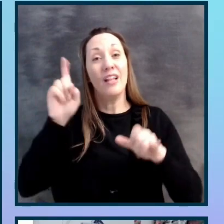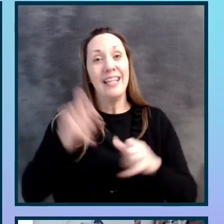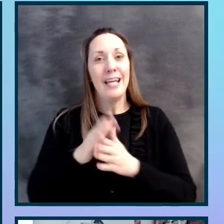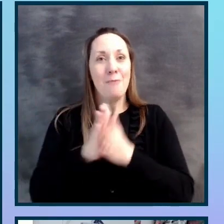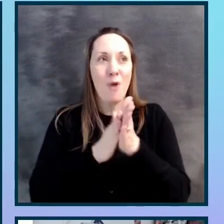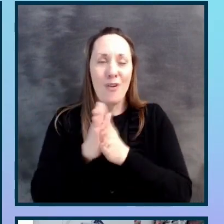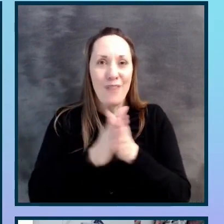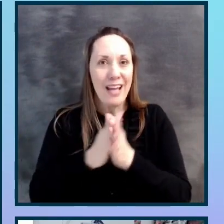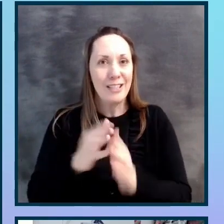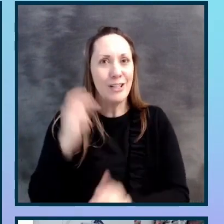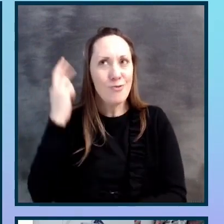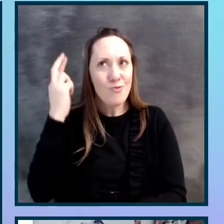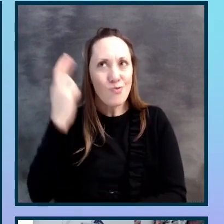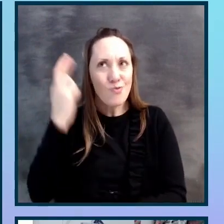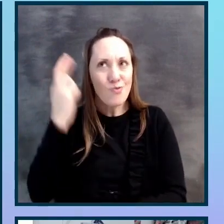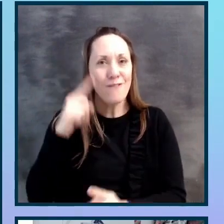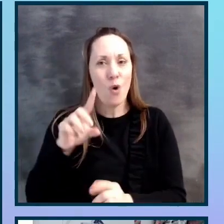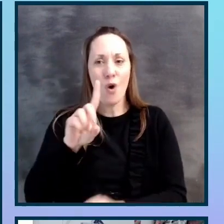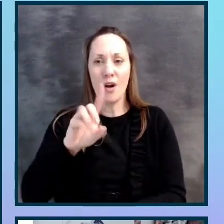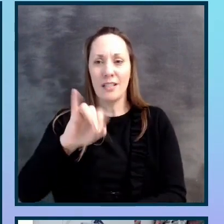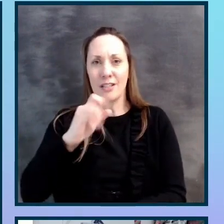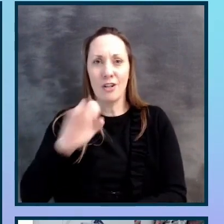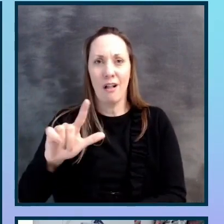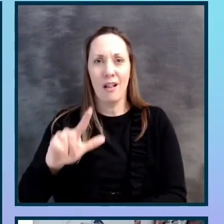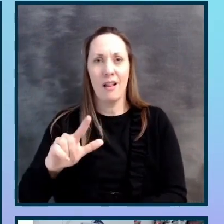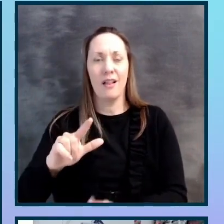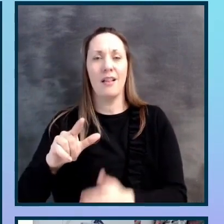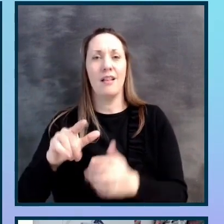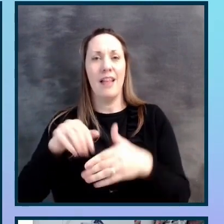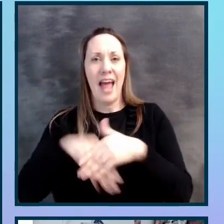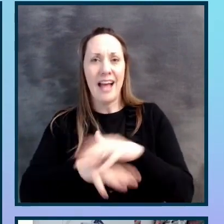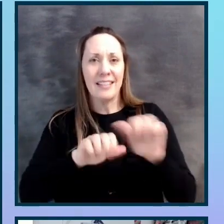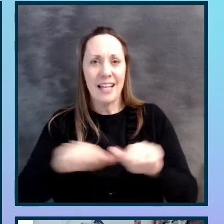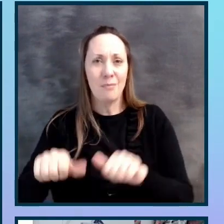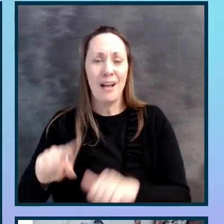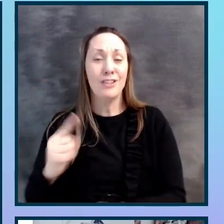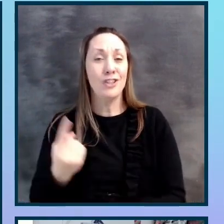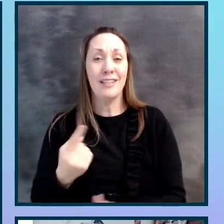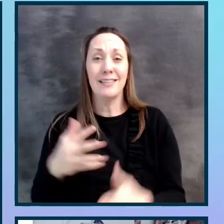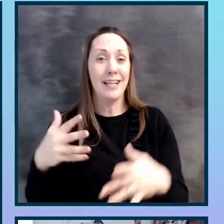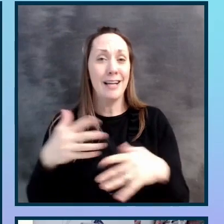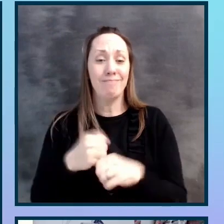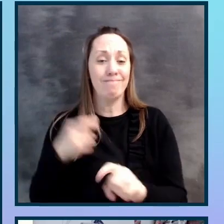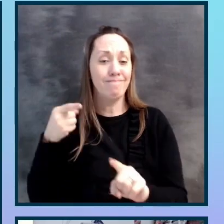towards digital accessibility, I hate to say it but simply put, it's good for business.